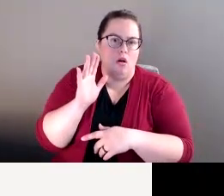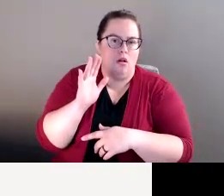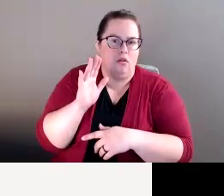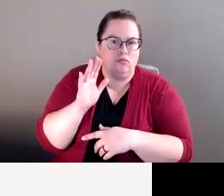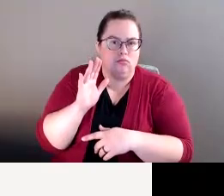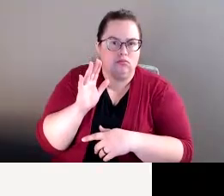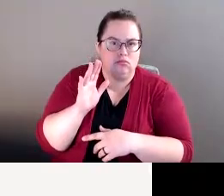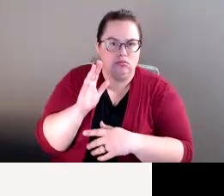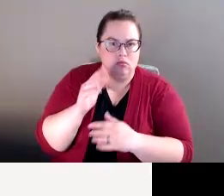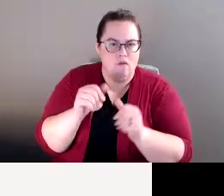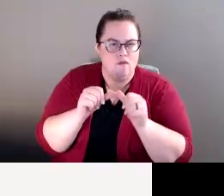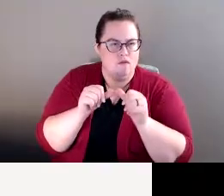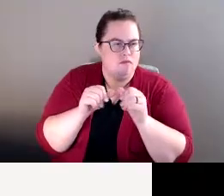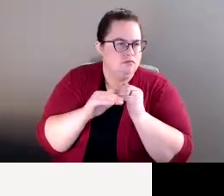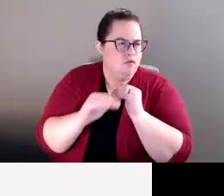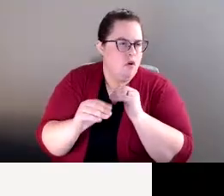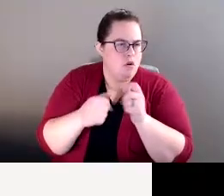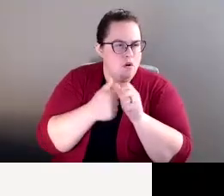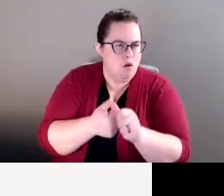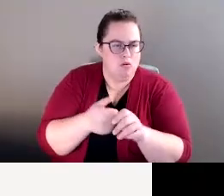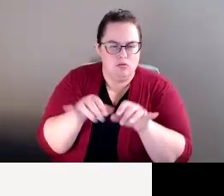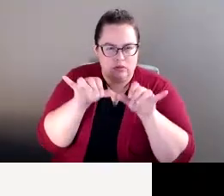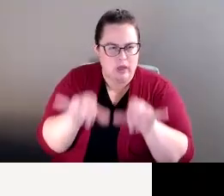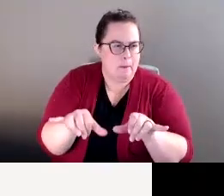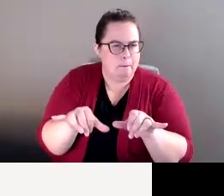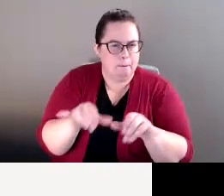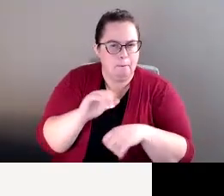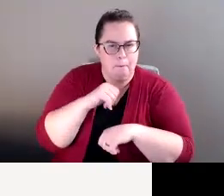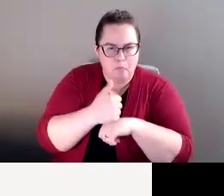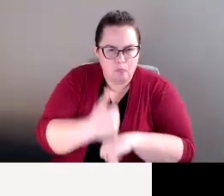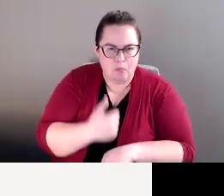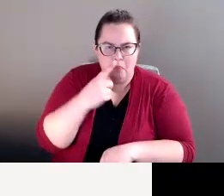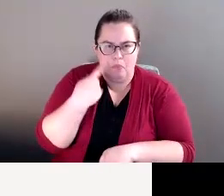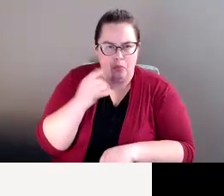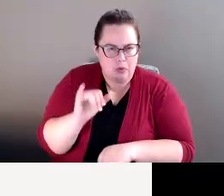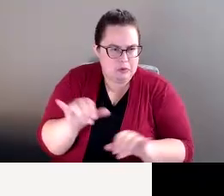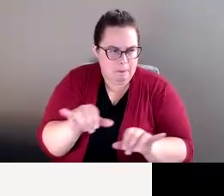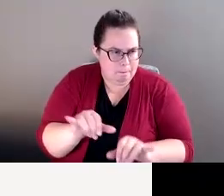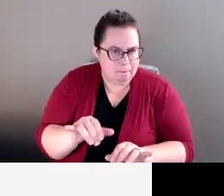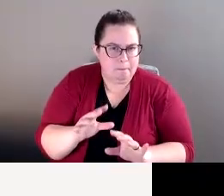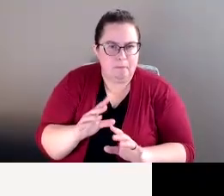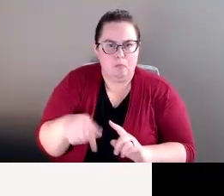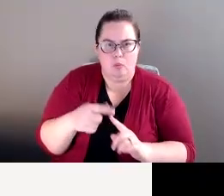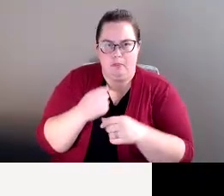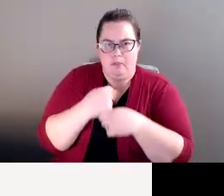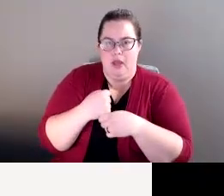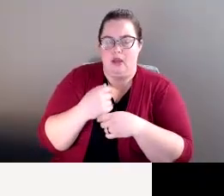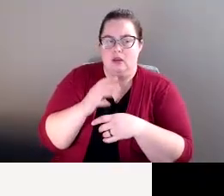look and format that we currently see when we create assignments from the instructor perspective.